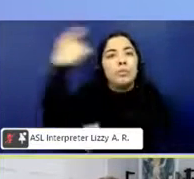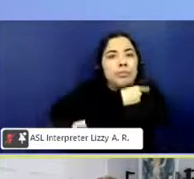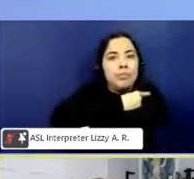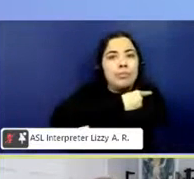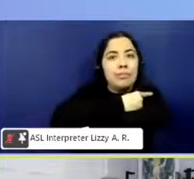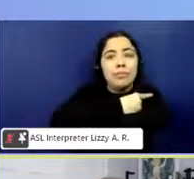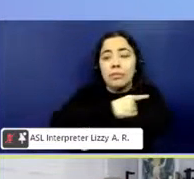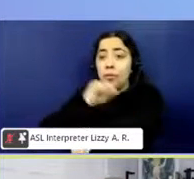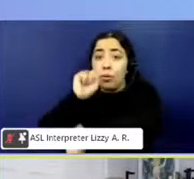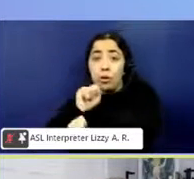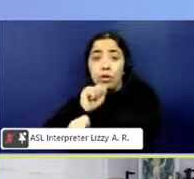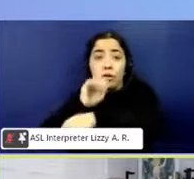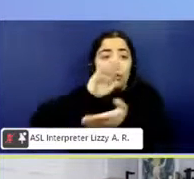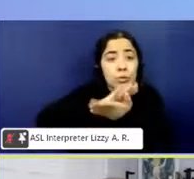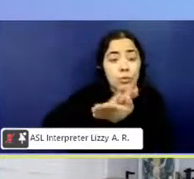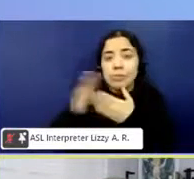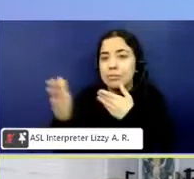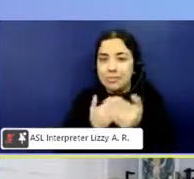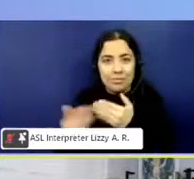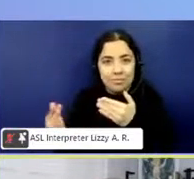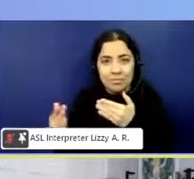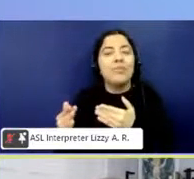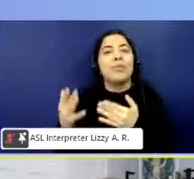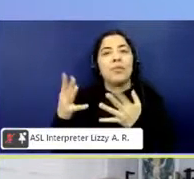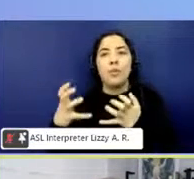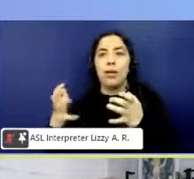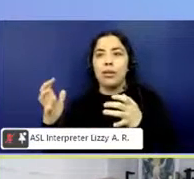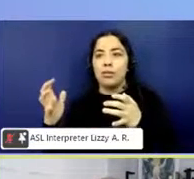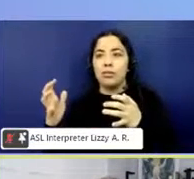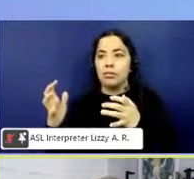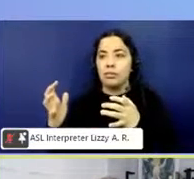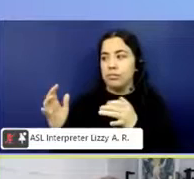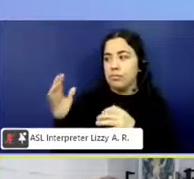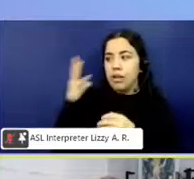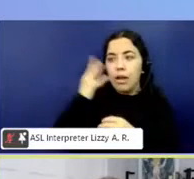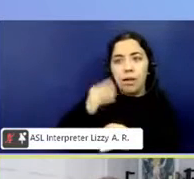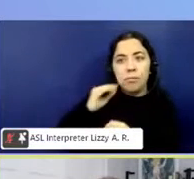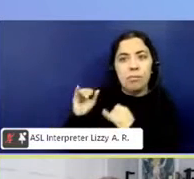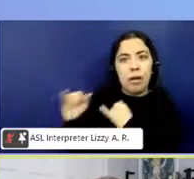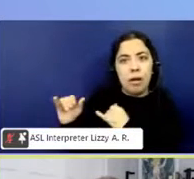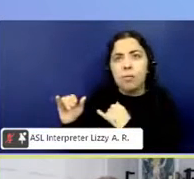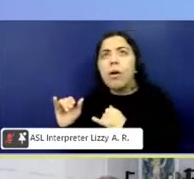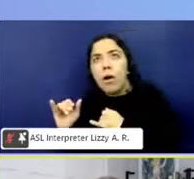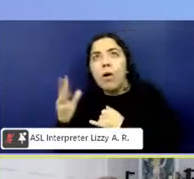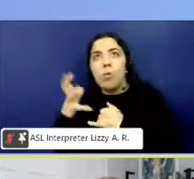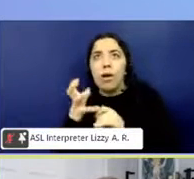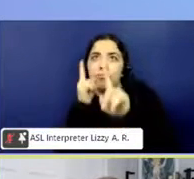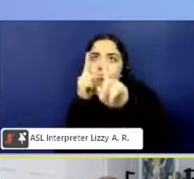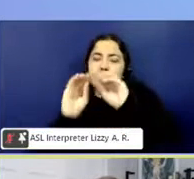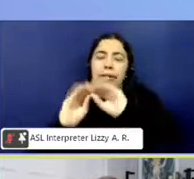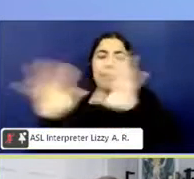let's look at another example so we can map the relationship between motivation goals and tasks